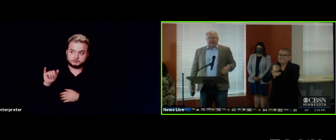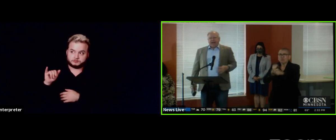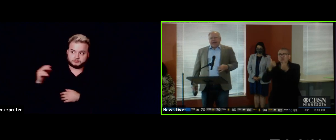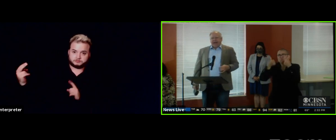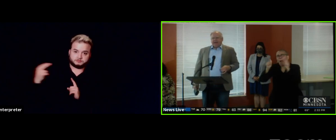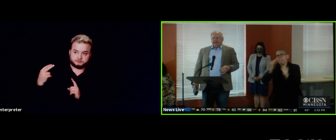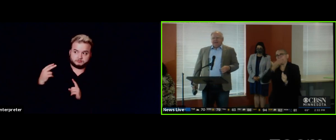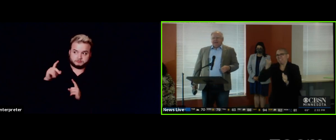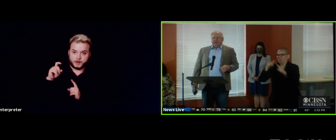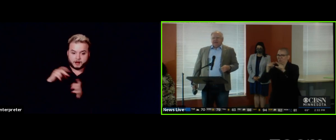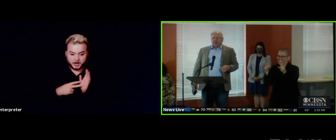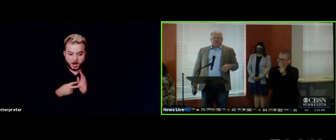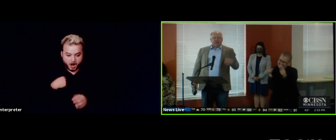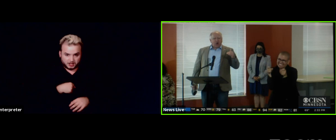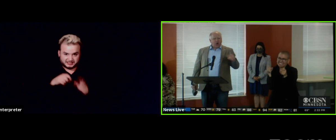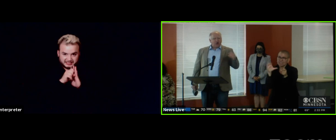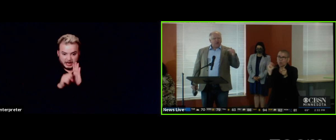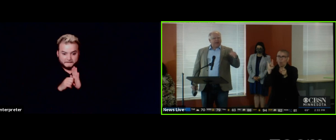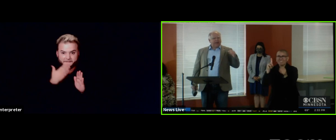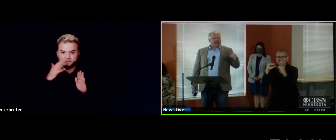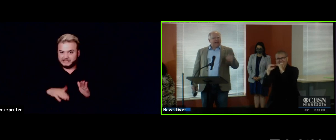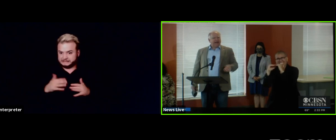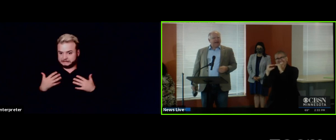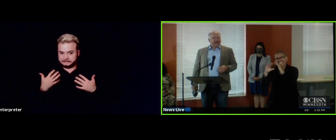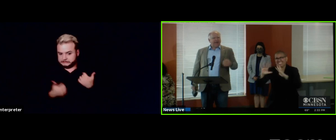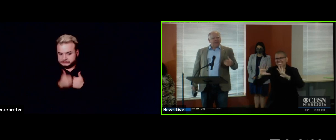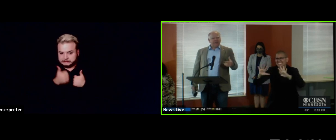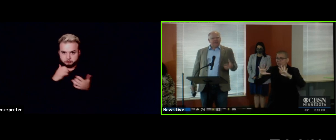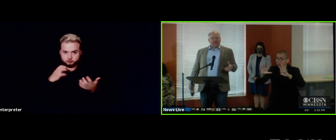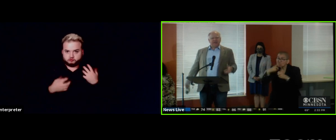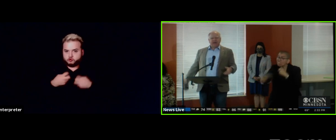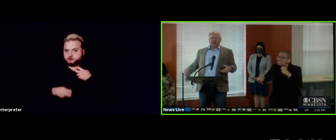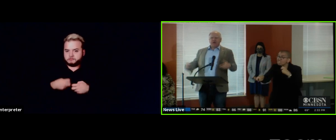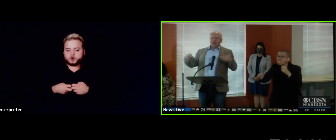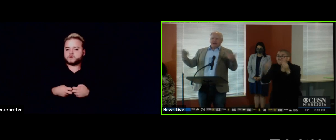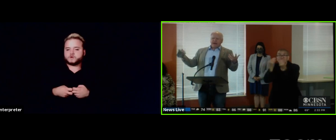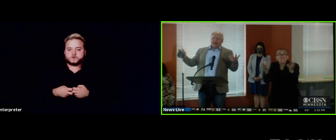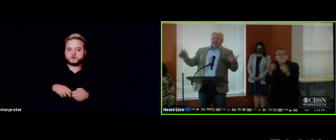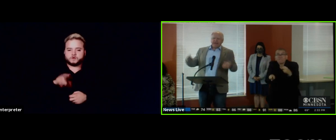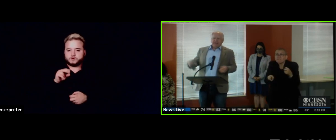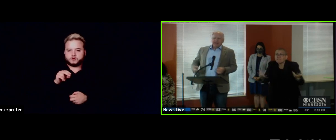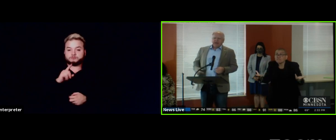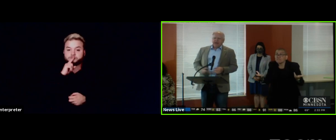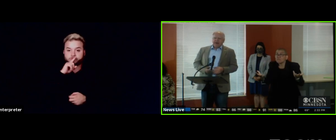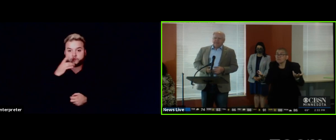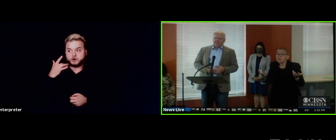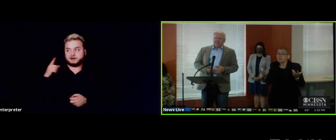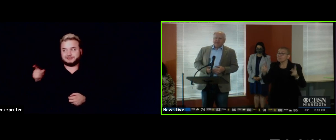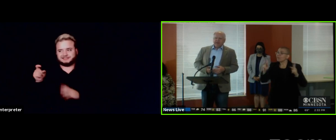and it just is hard to maintain that and now there's just that desire to go back out again